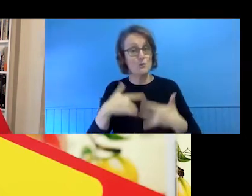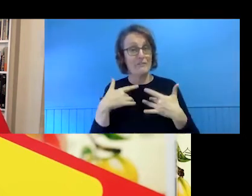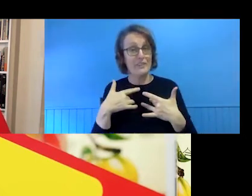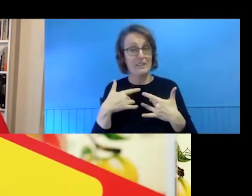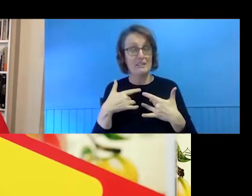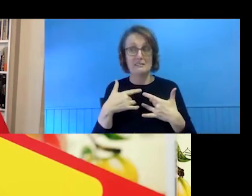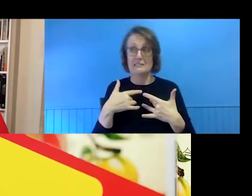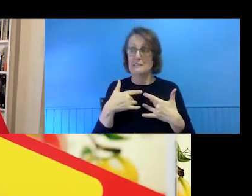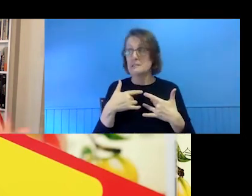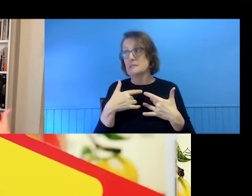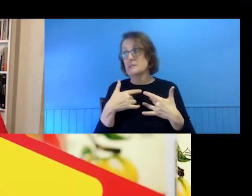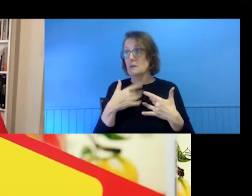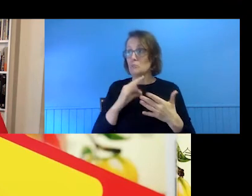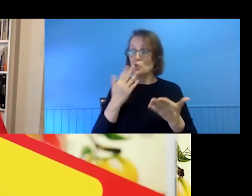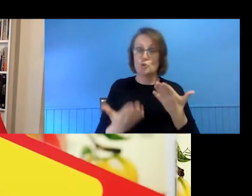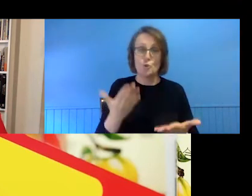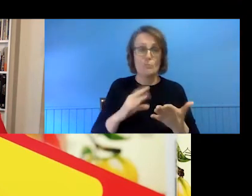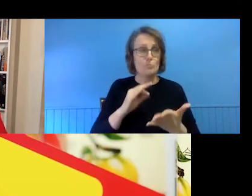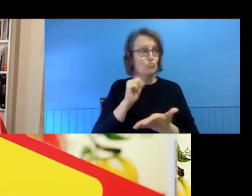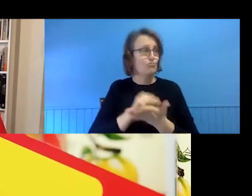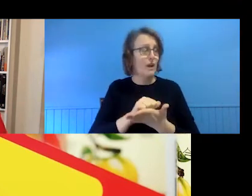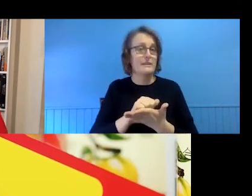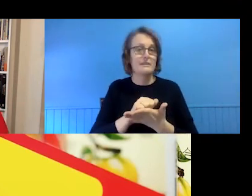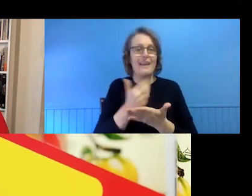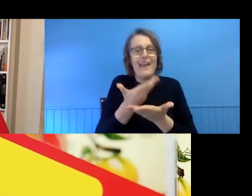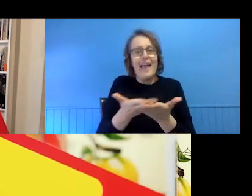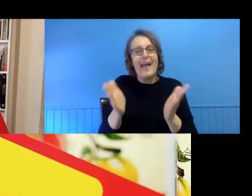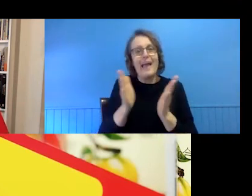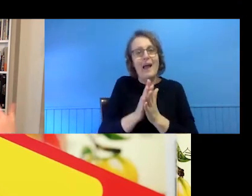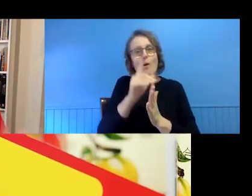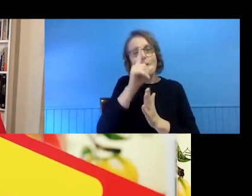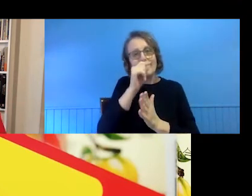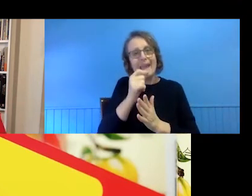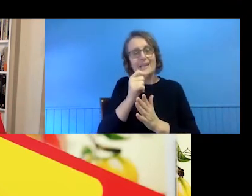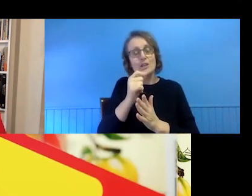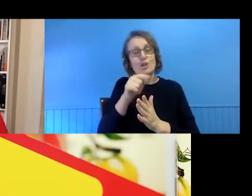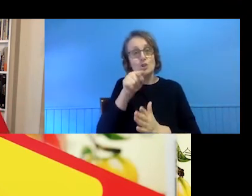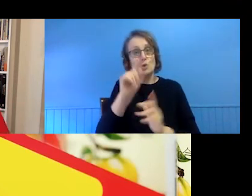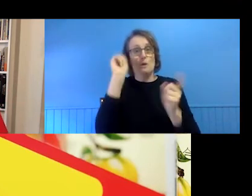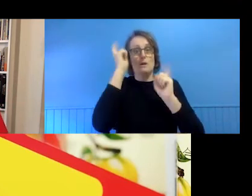right move, think about how you can turn that desperate approach into a